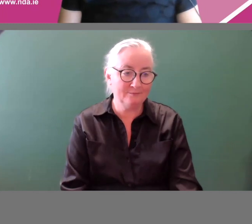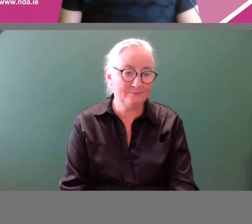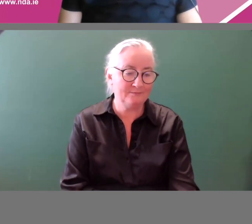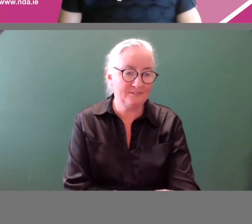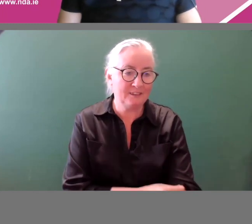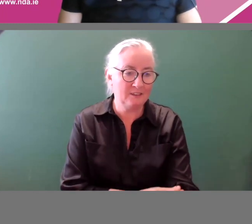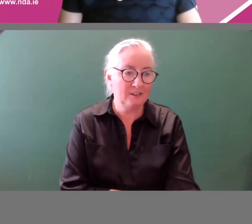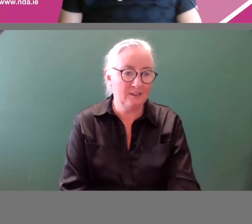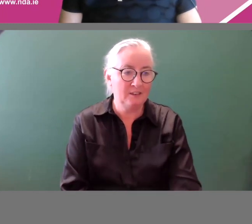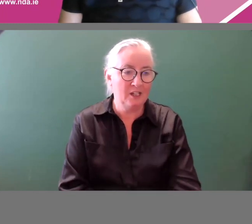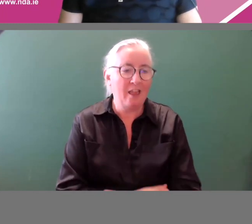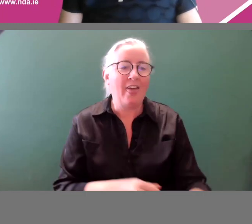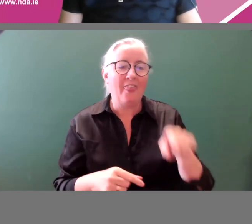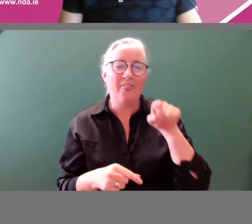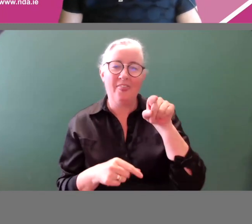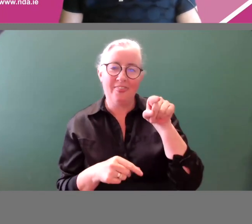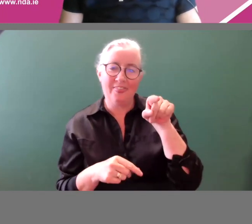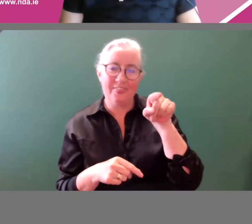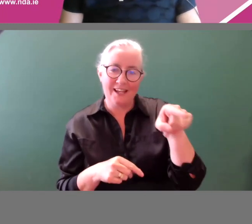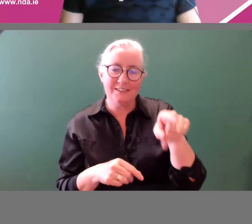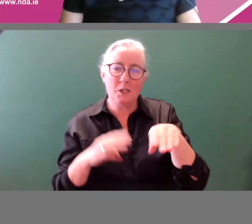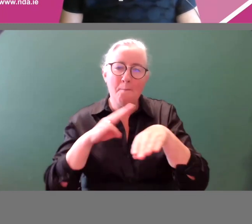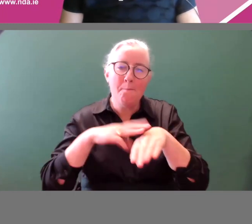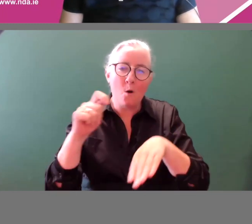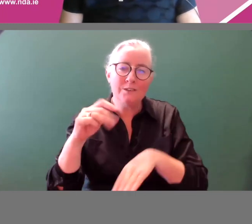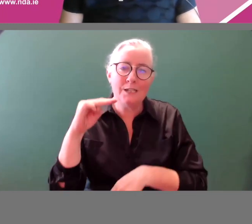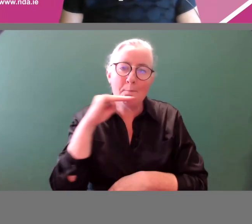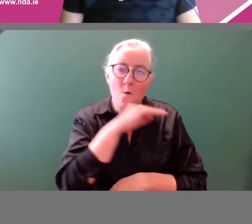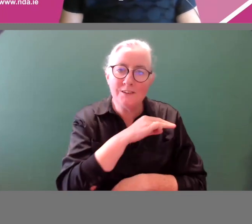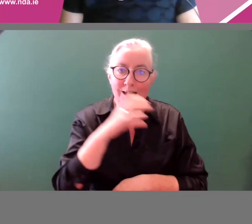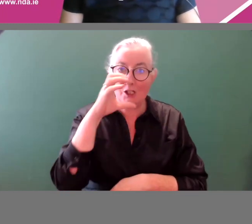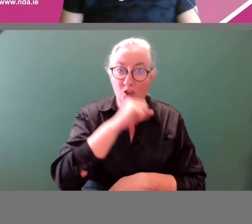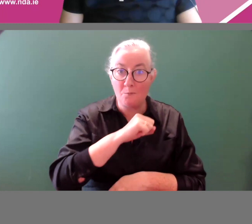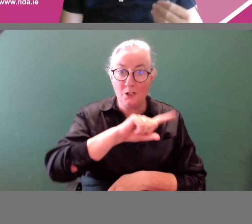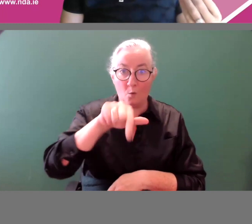this what I think is probably the most important assumption we can make as designers in relation to